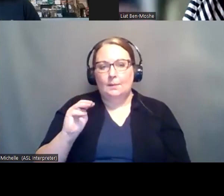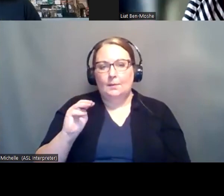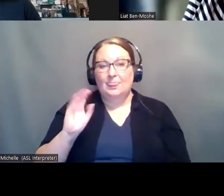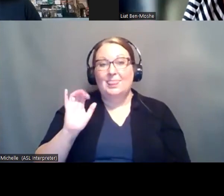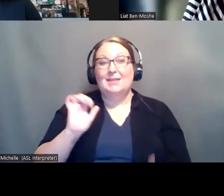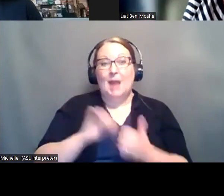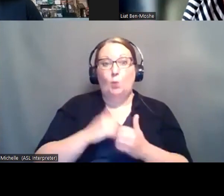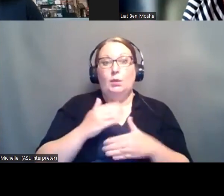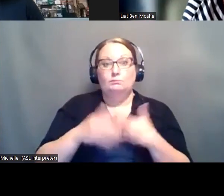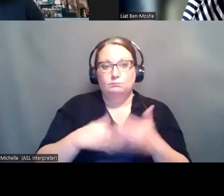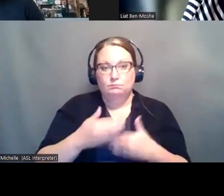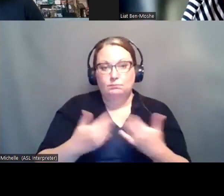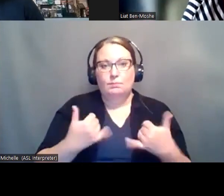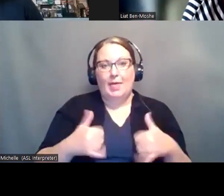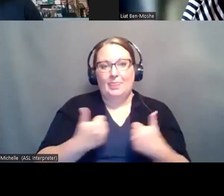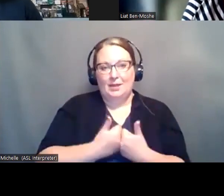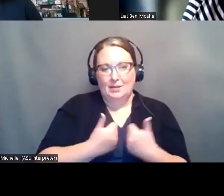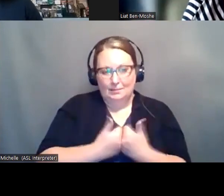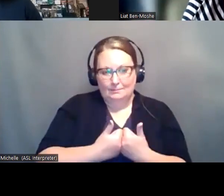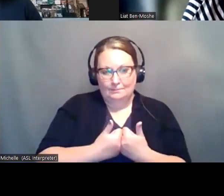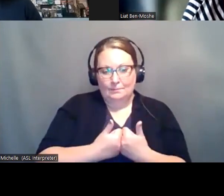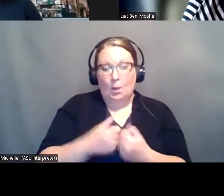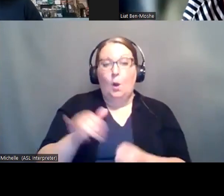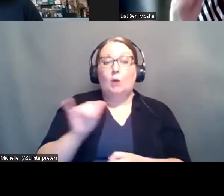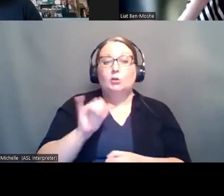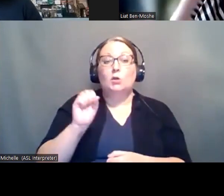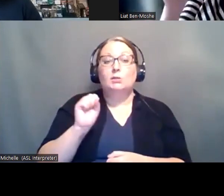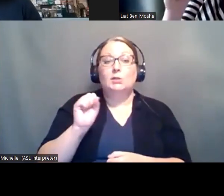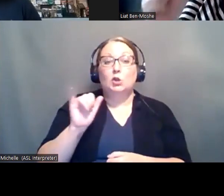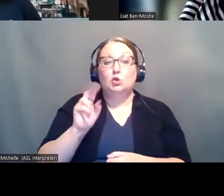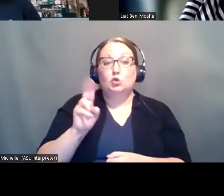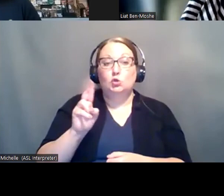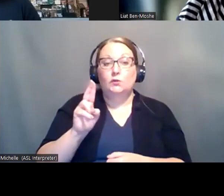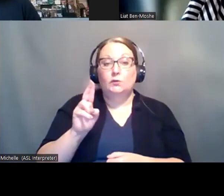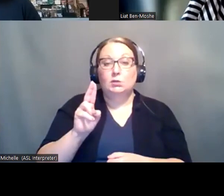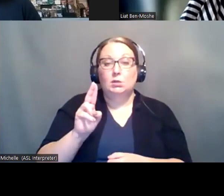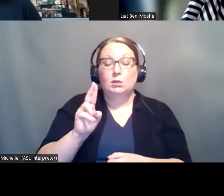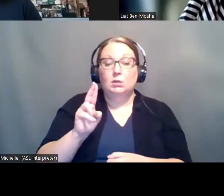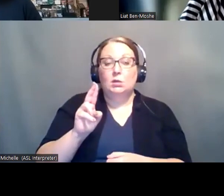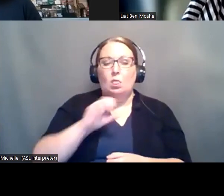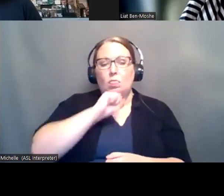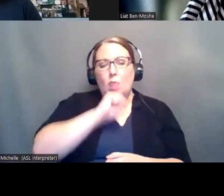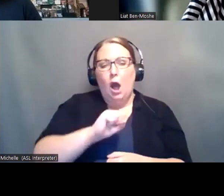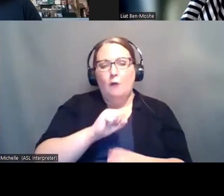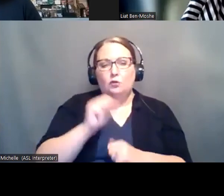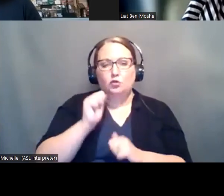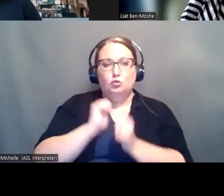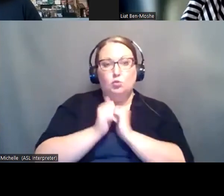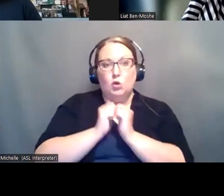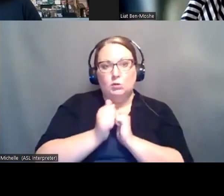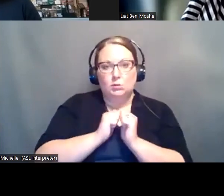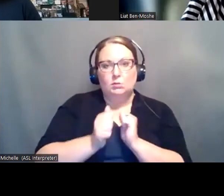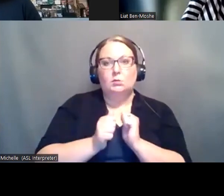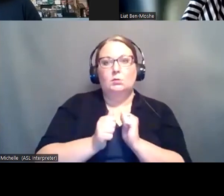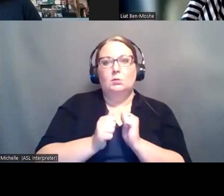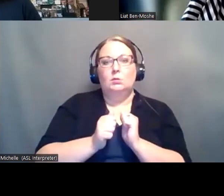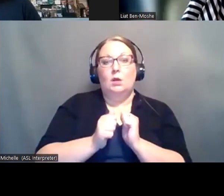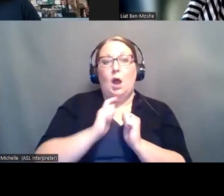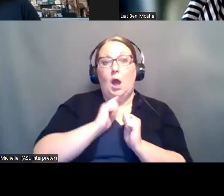The other thing we did is Syracuse is a very... They love their sports. I didn't know nothing about sports,